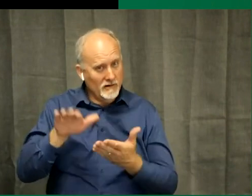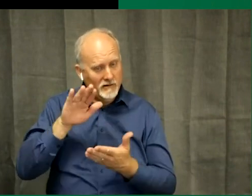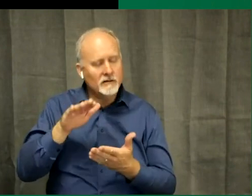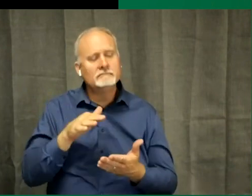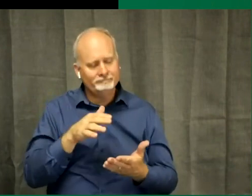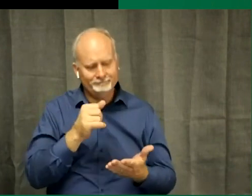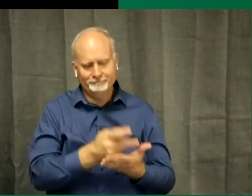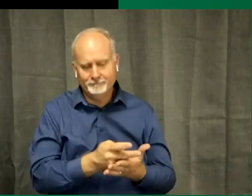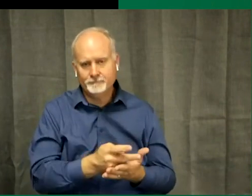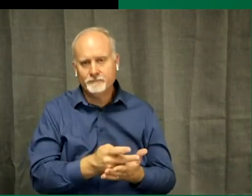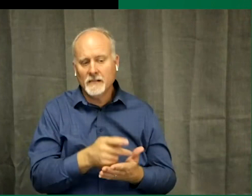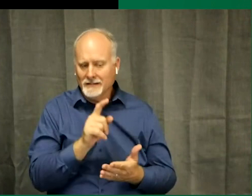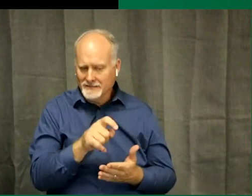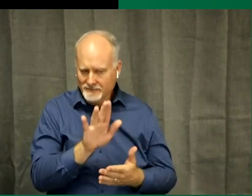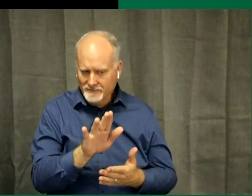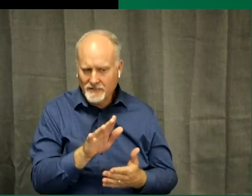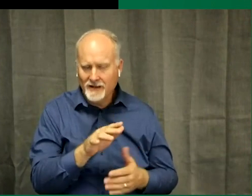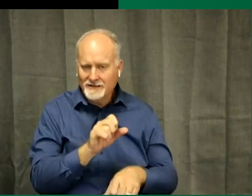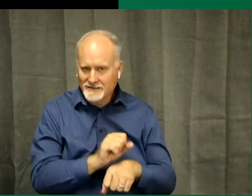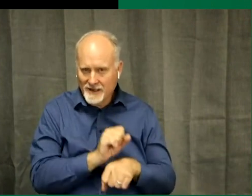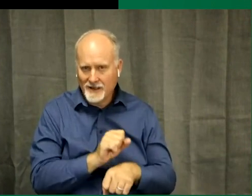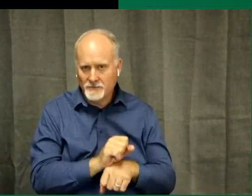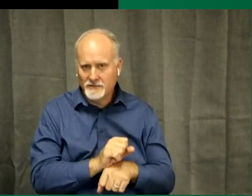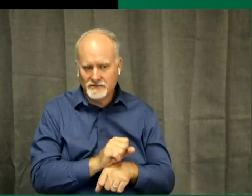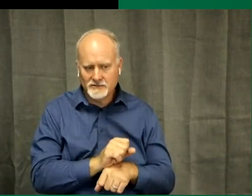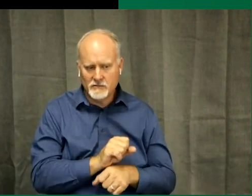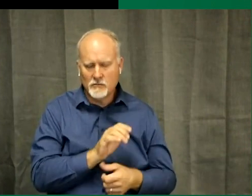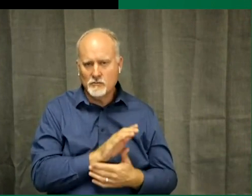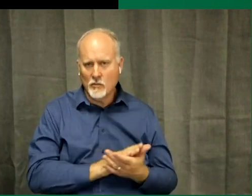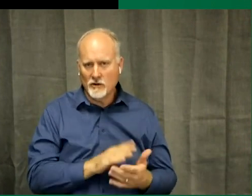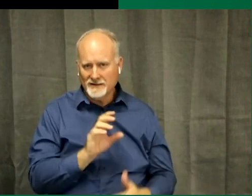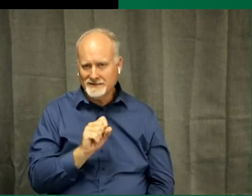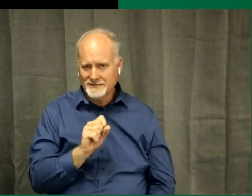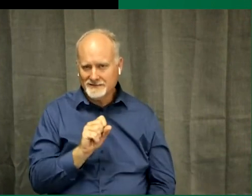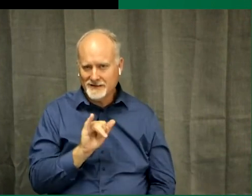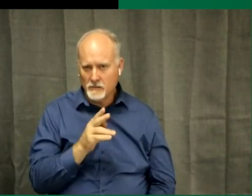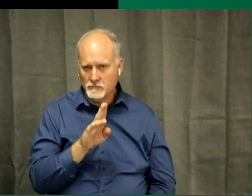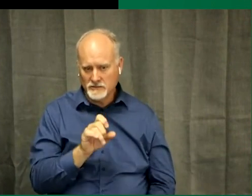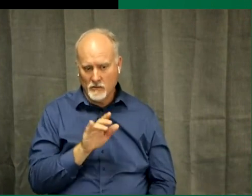that there need to be assignments that are part of the syllabus for those days so these might be for